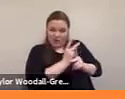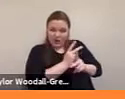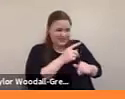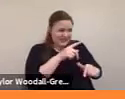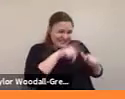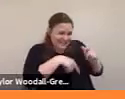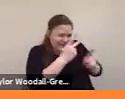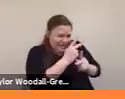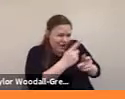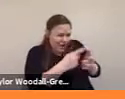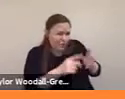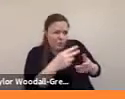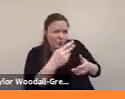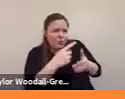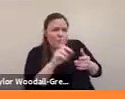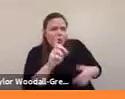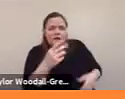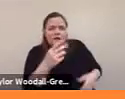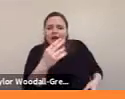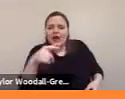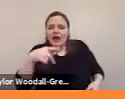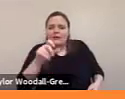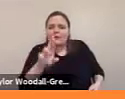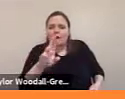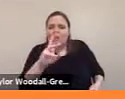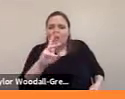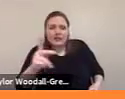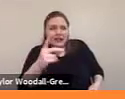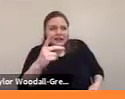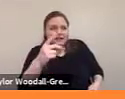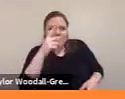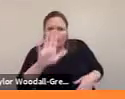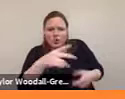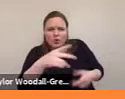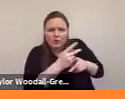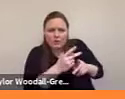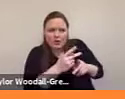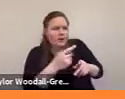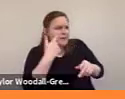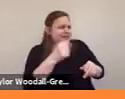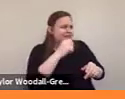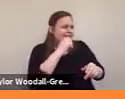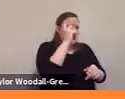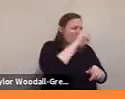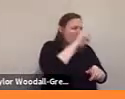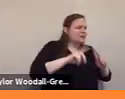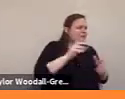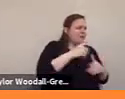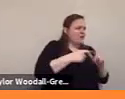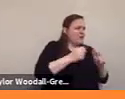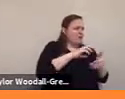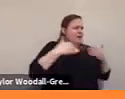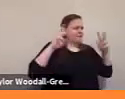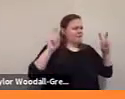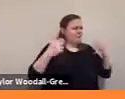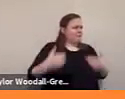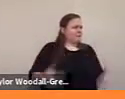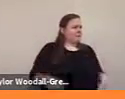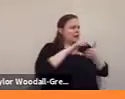to him they don't look any different from the body text. He leaves and goes to a competitor site where it's much easier to make a purchase.